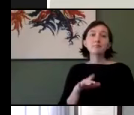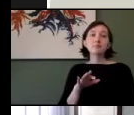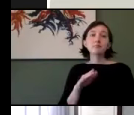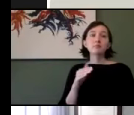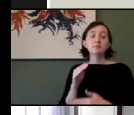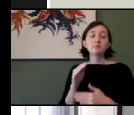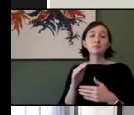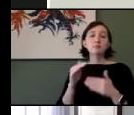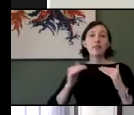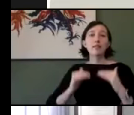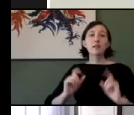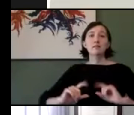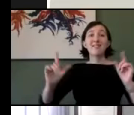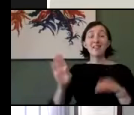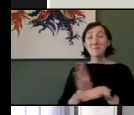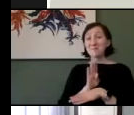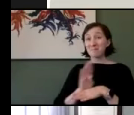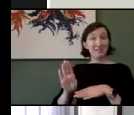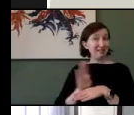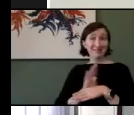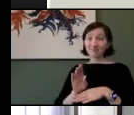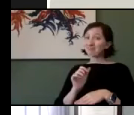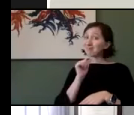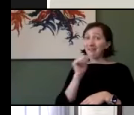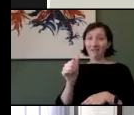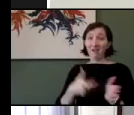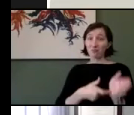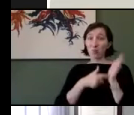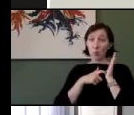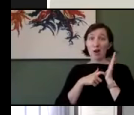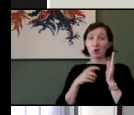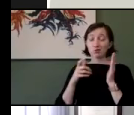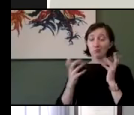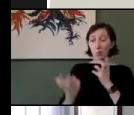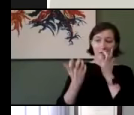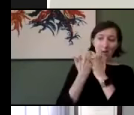when businesses do not have to accommodate individuals with disabilities.